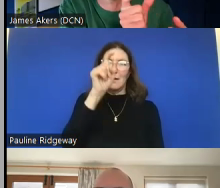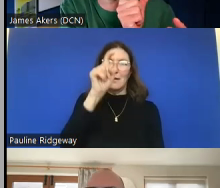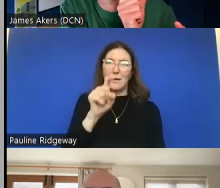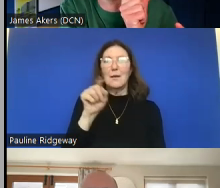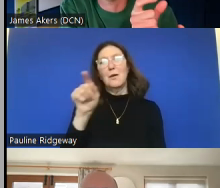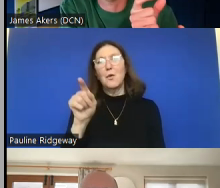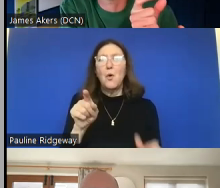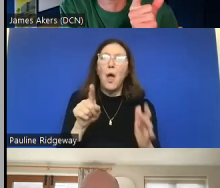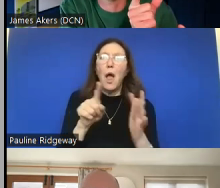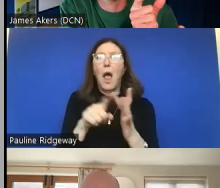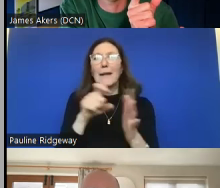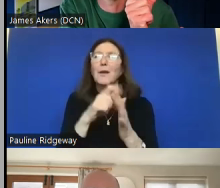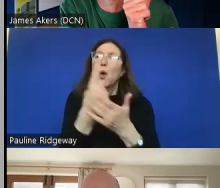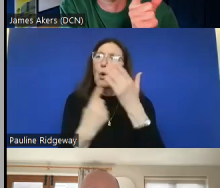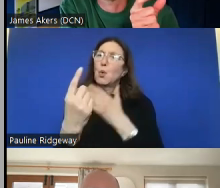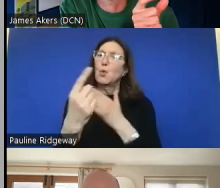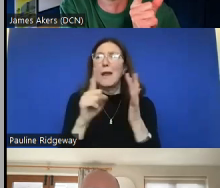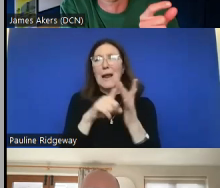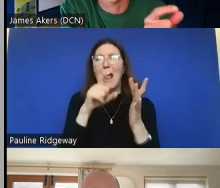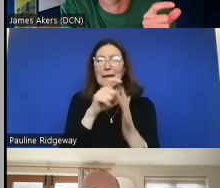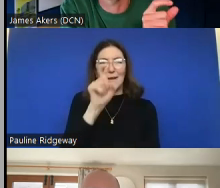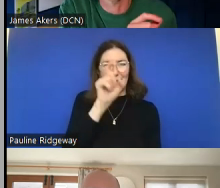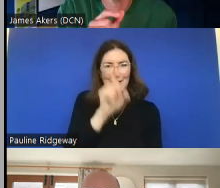so your unique ID for your Google Analytics 4 account,